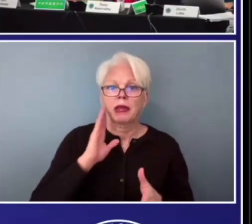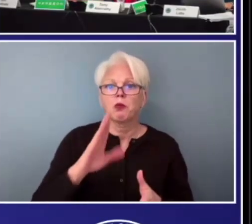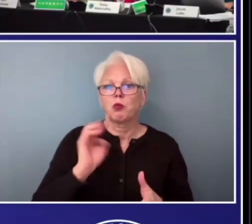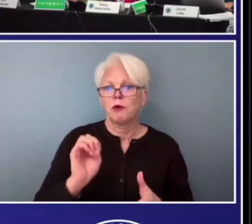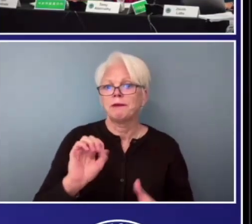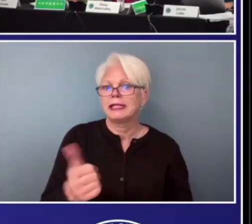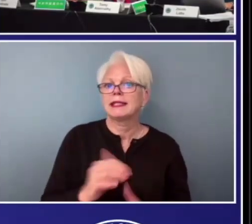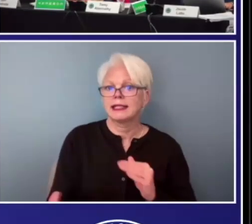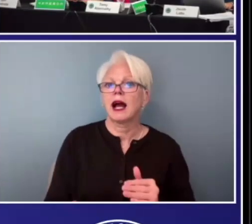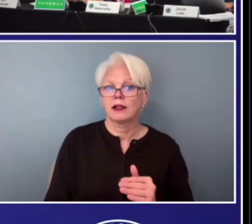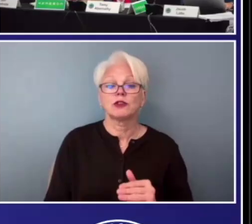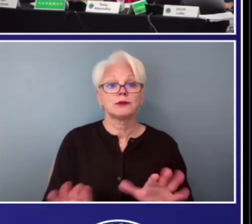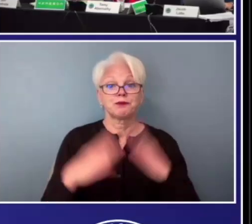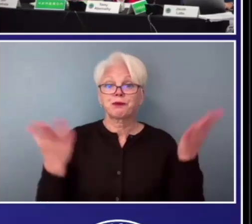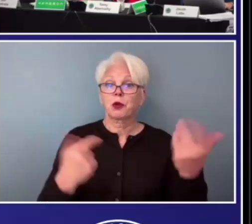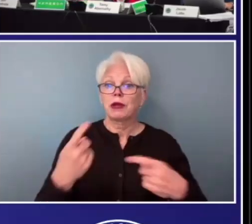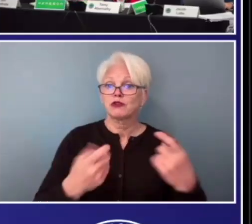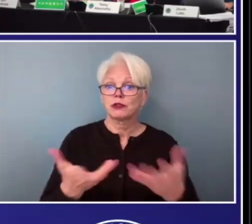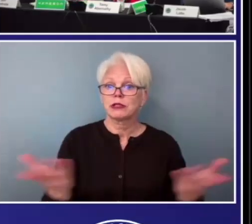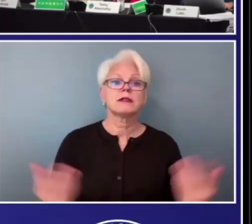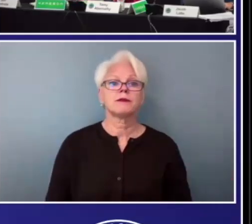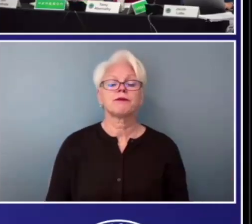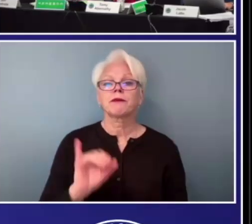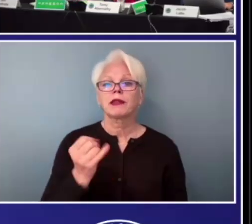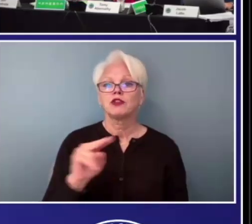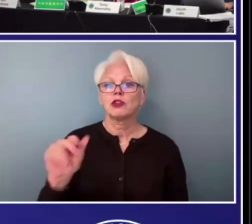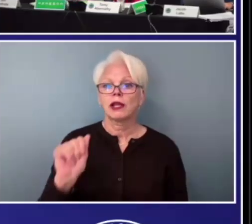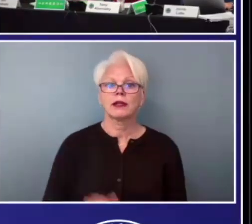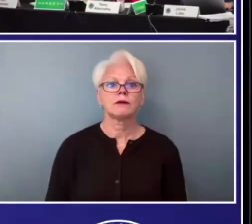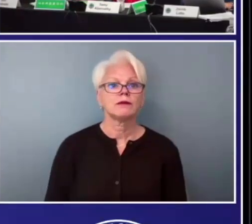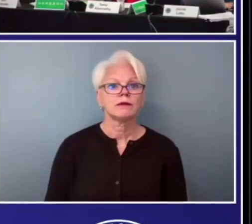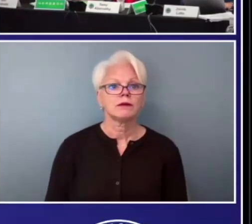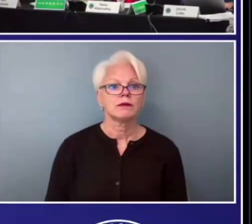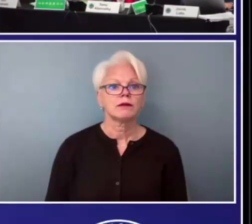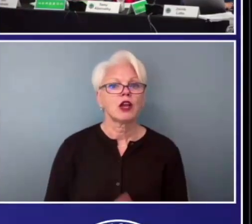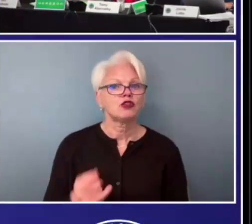We can take questions. Jenna? Just a housekeeping question.